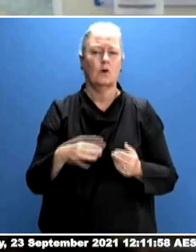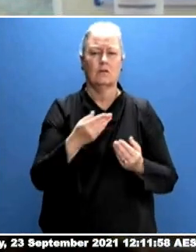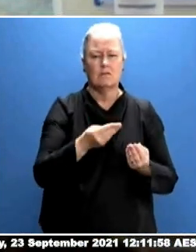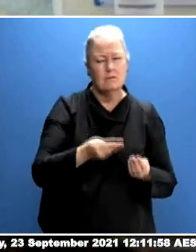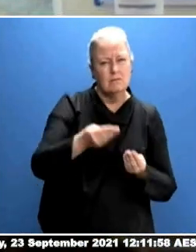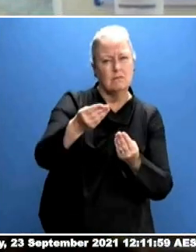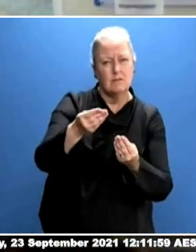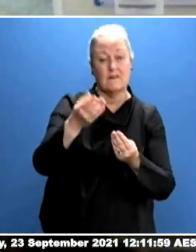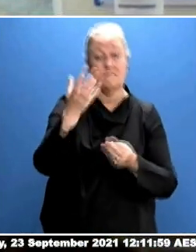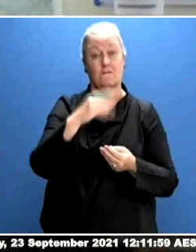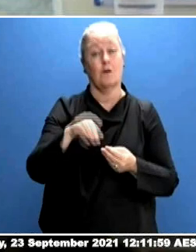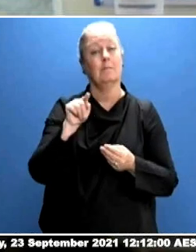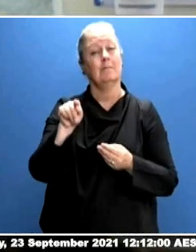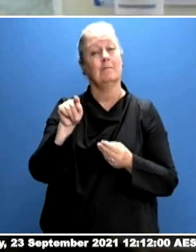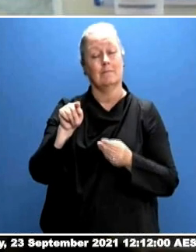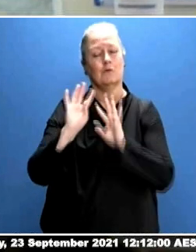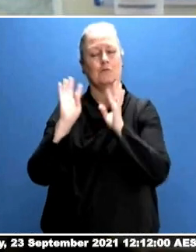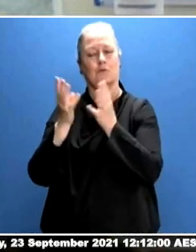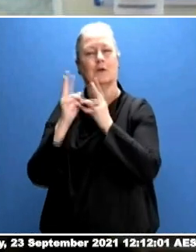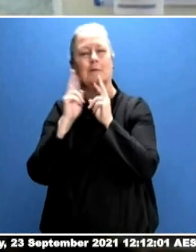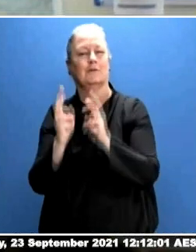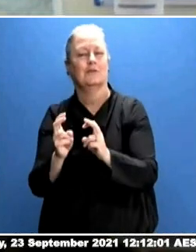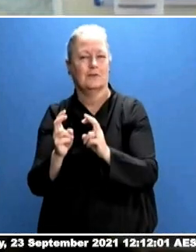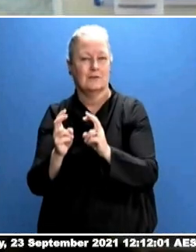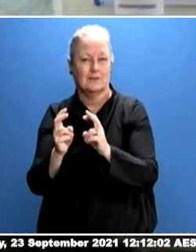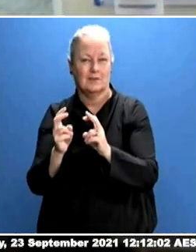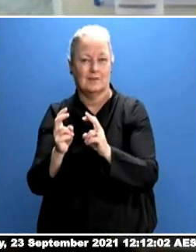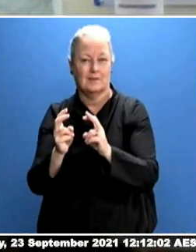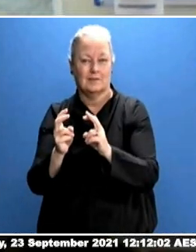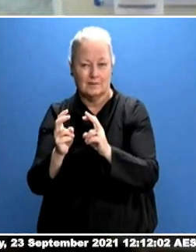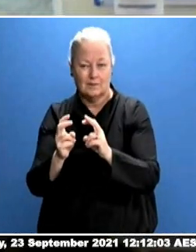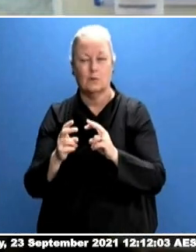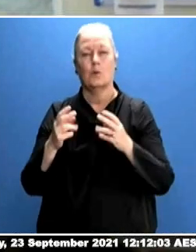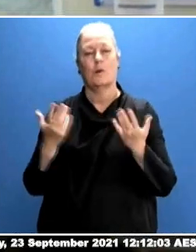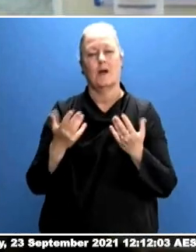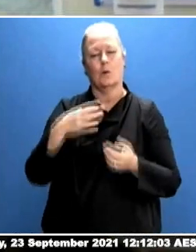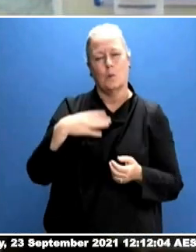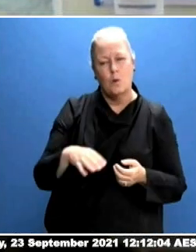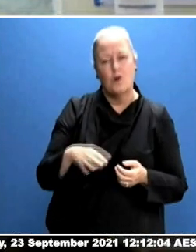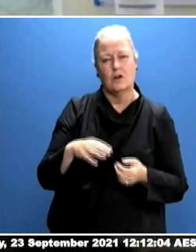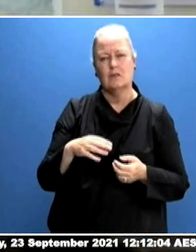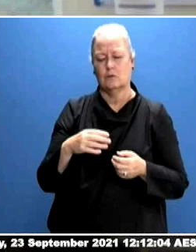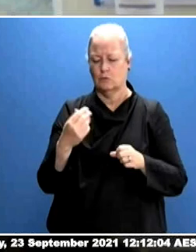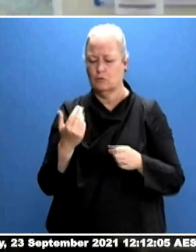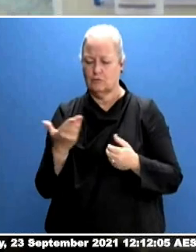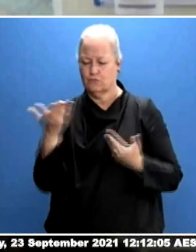from the Royal Commission with contributing to amendments in the Care and Protection of Children Act